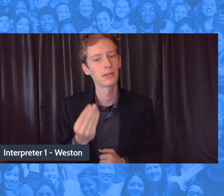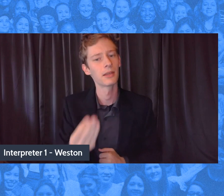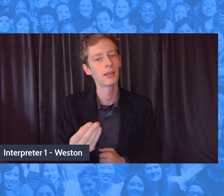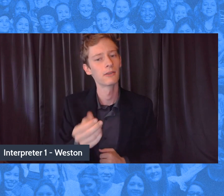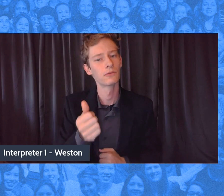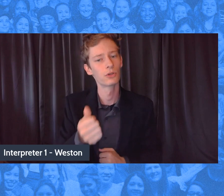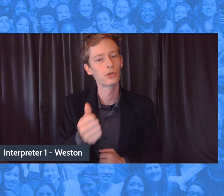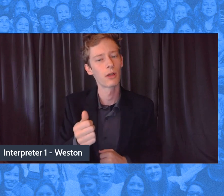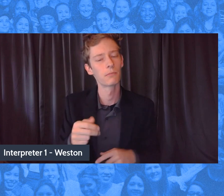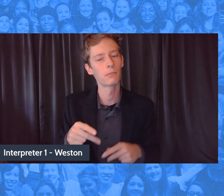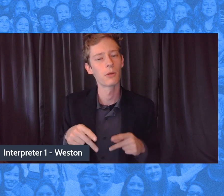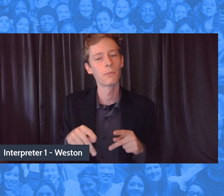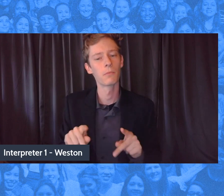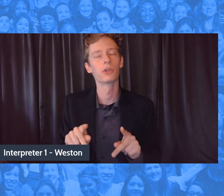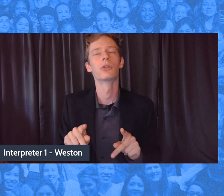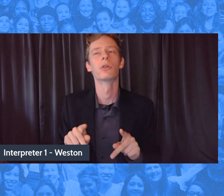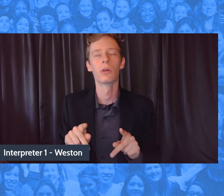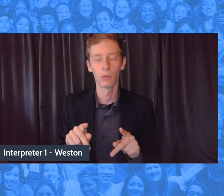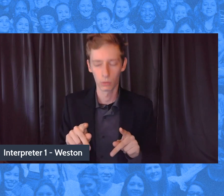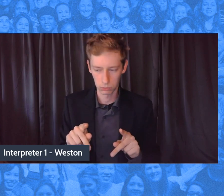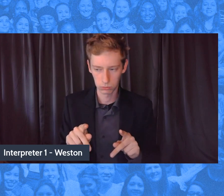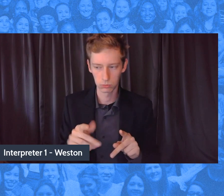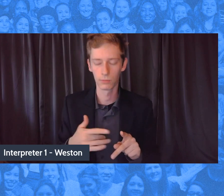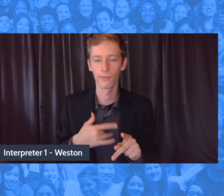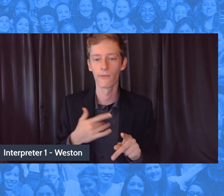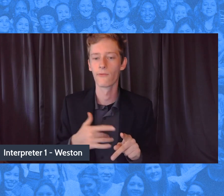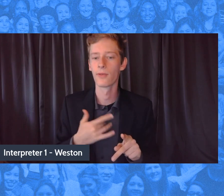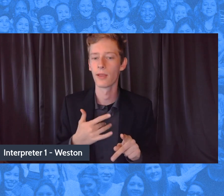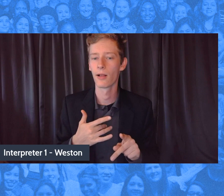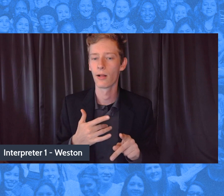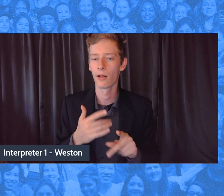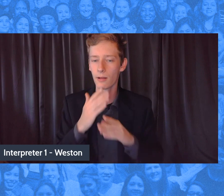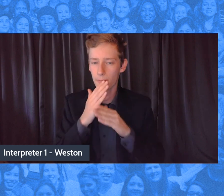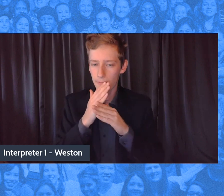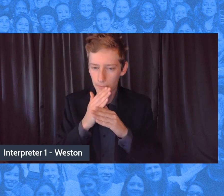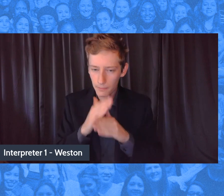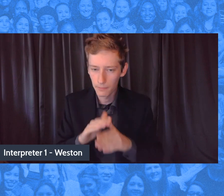of inner peace, of inner quiet, and inner calm.